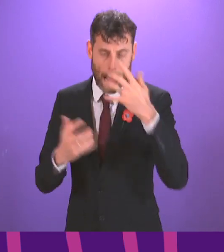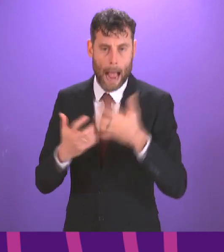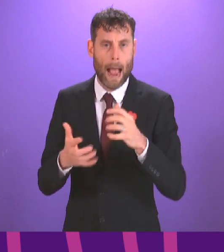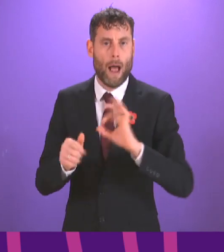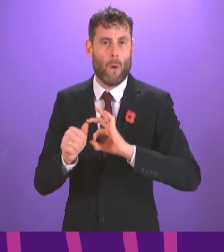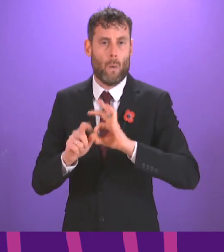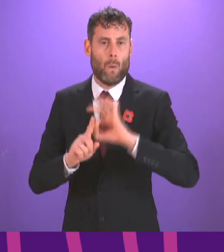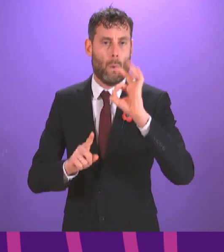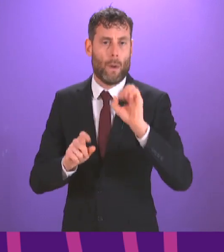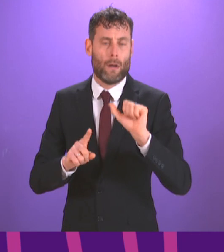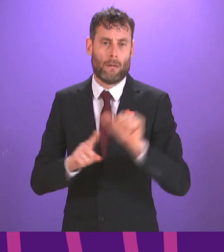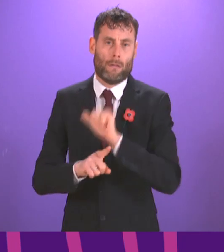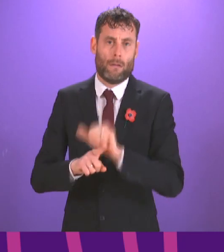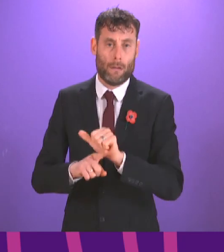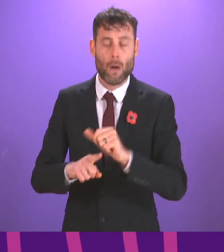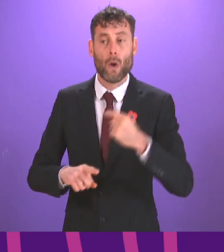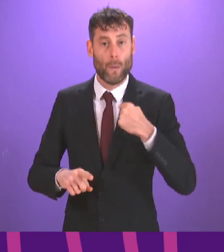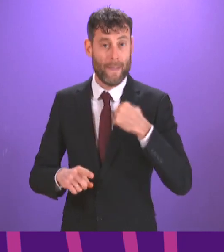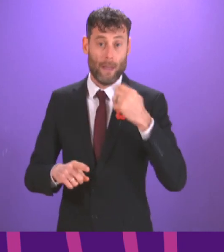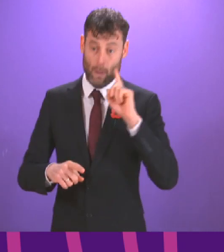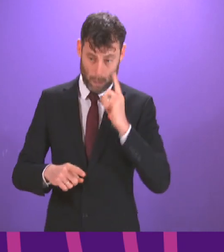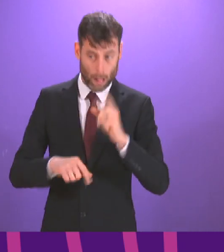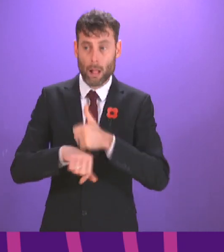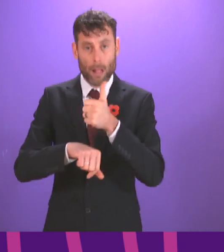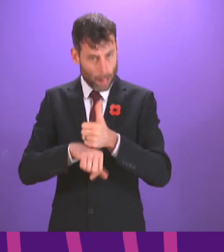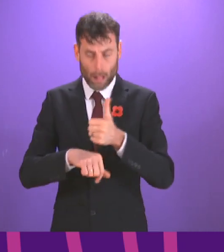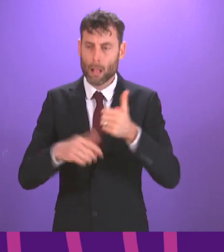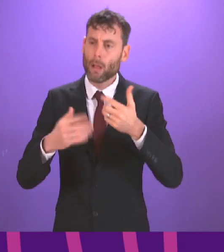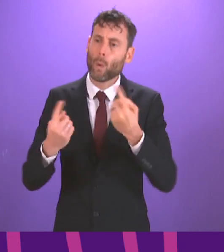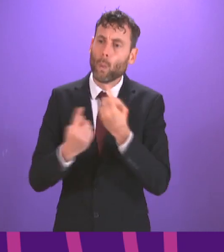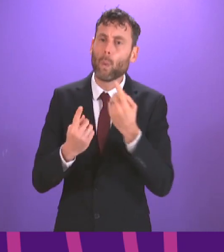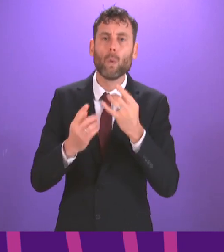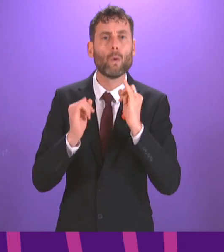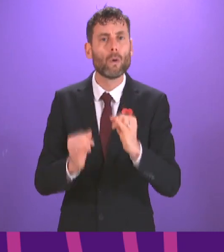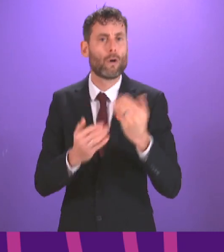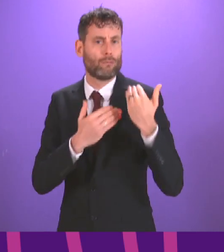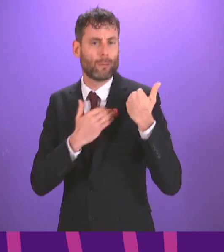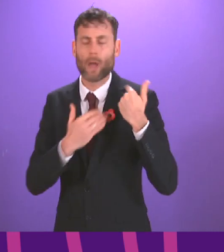the normal processes of accountability. The one thing that I will always rail against—not through “carefully chosen words”, but